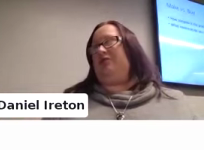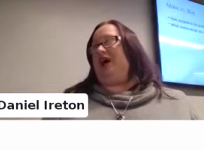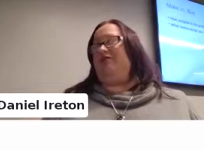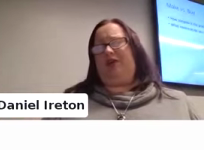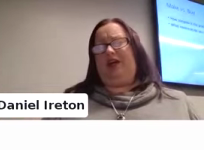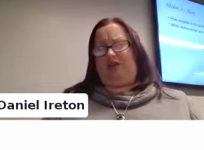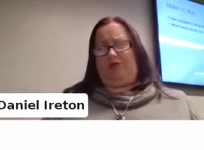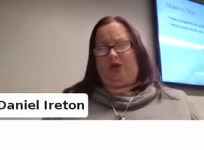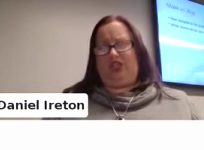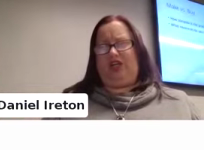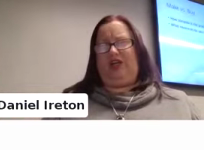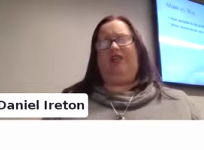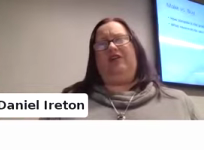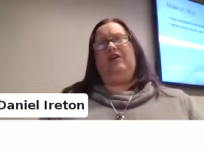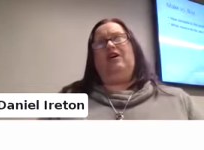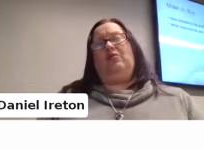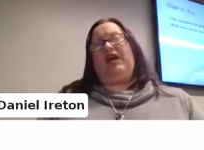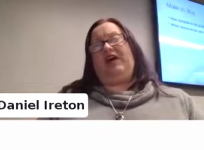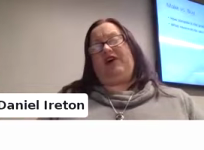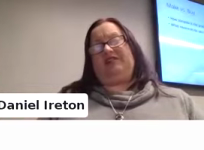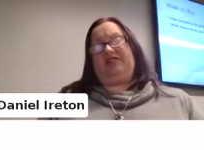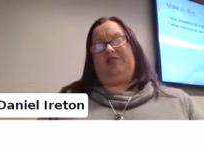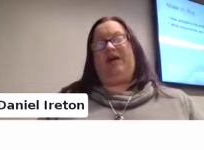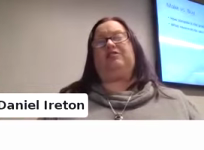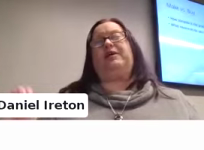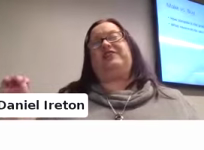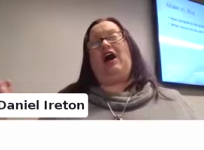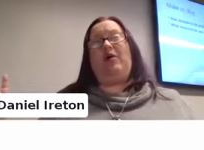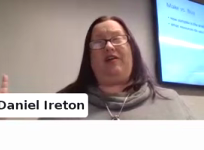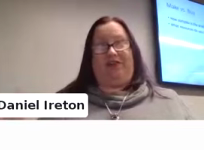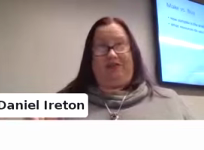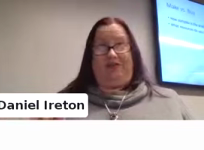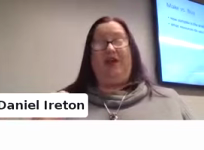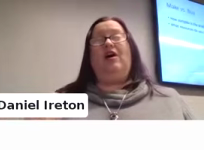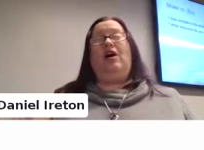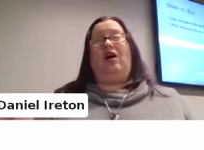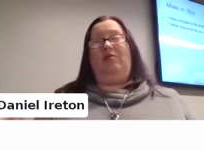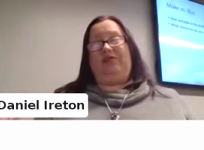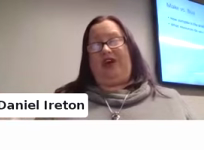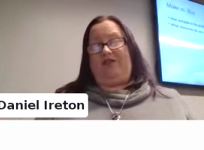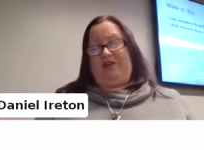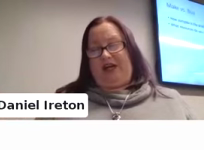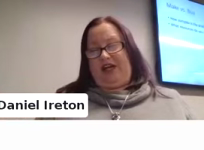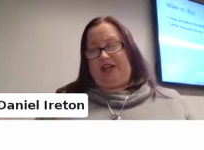Paragraph one of the challenges is to figure out whether you should make a modification or buy it. So you've got think about the resources you have.